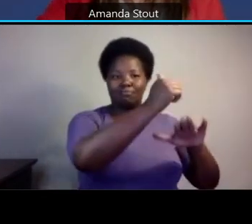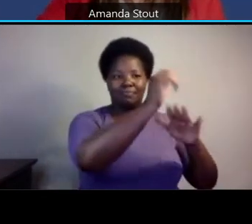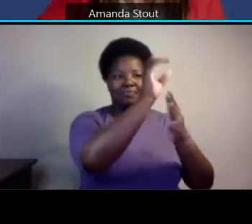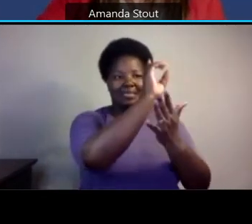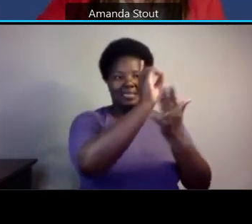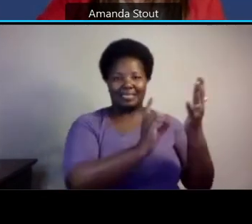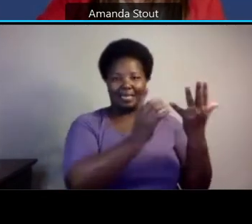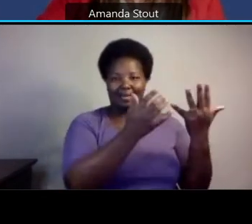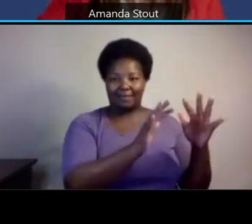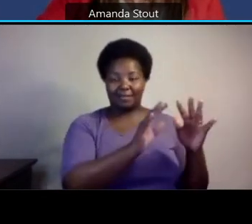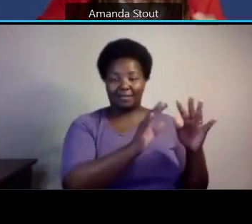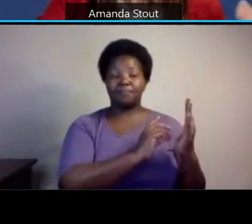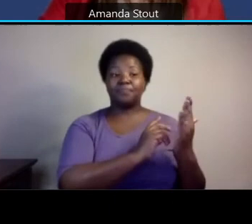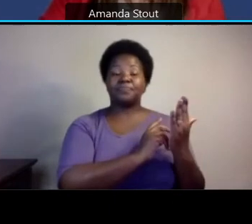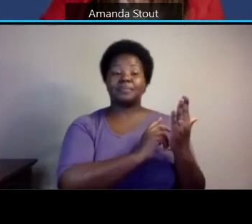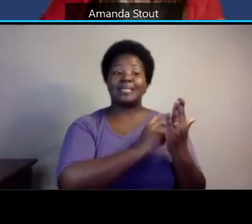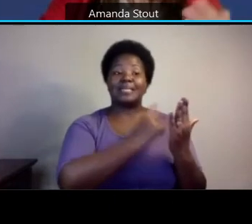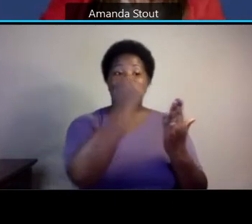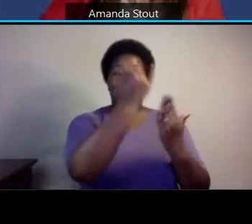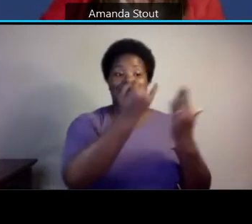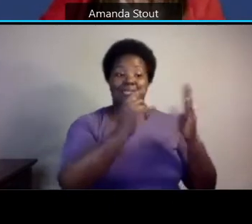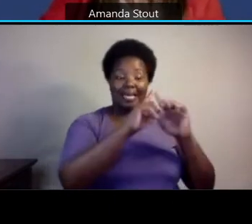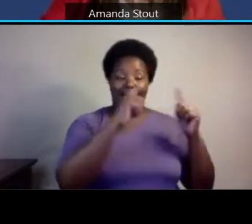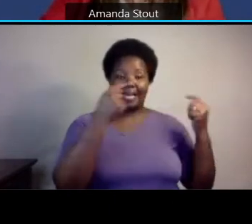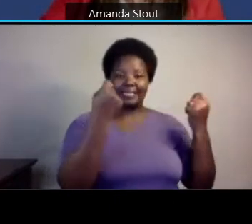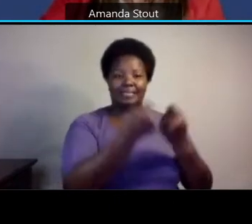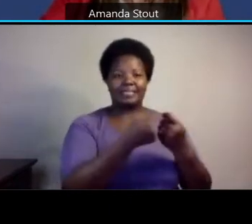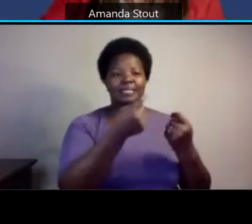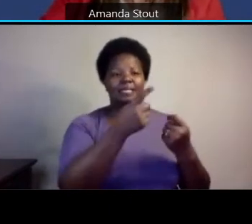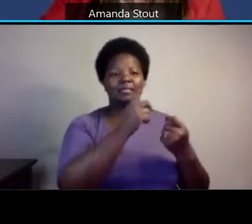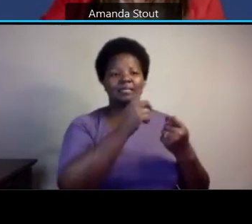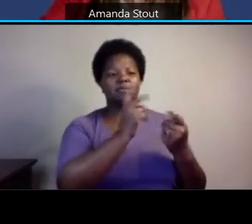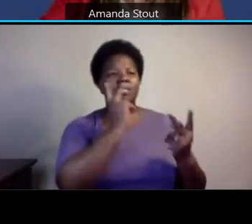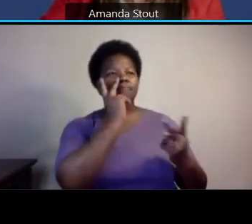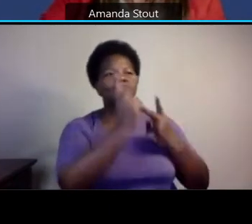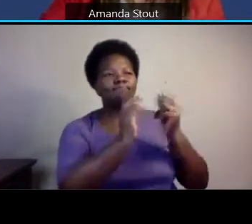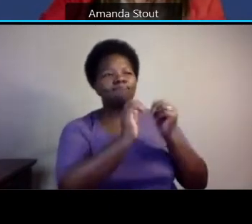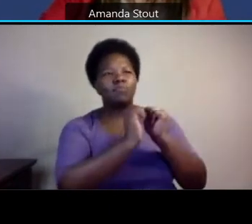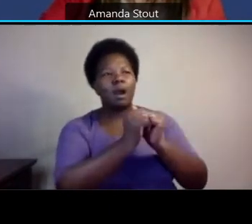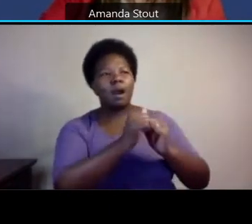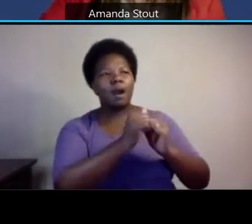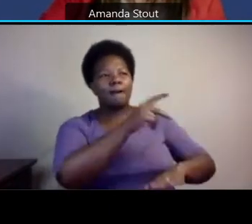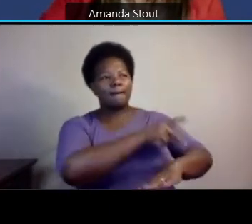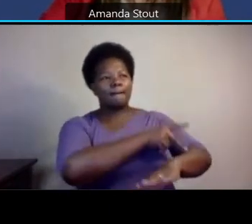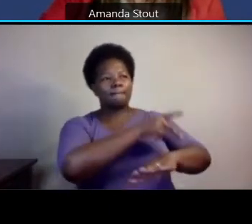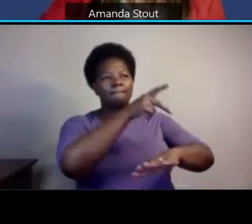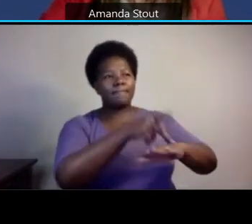was really looking at ways that you know parks and public spaces are activated in other cities and